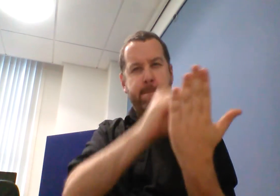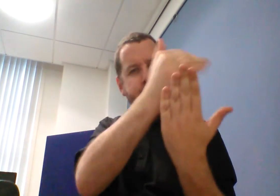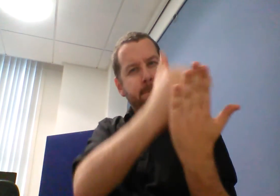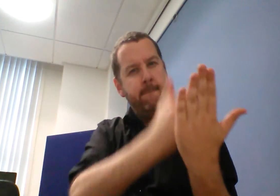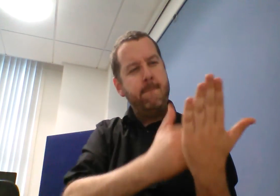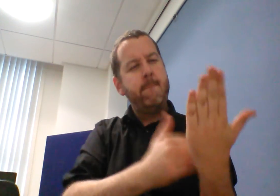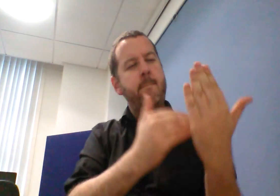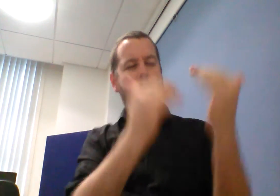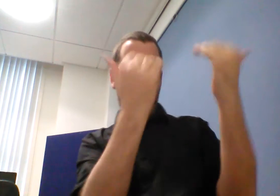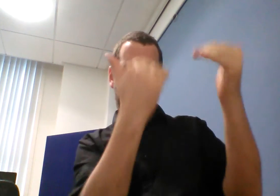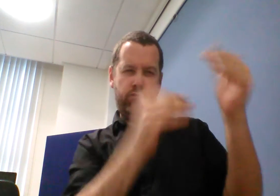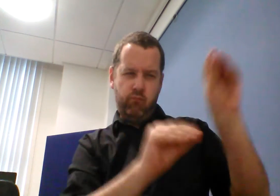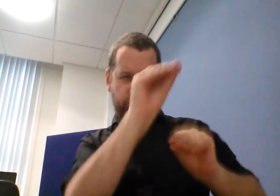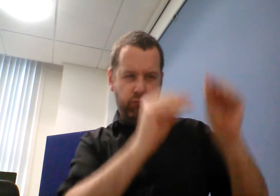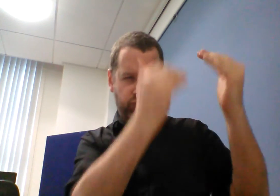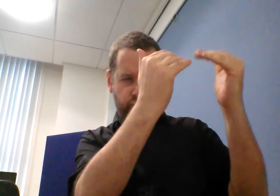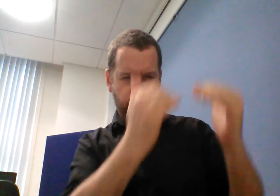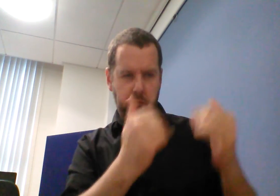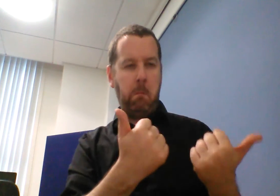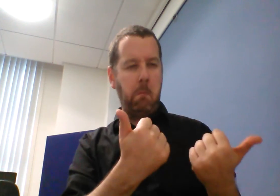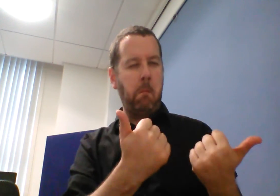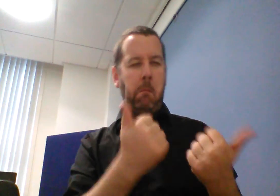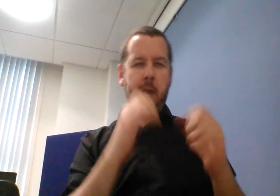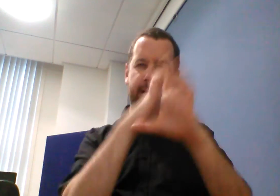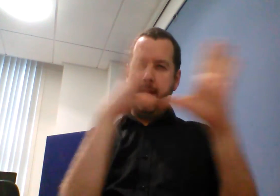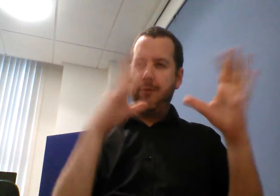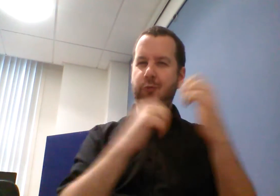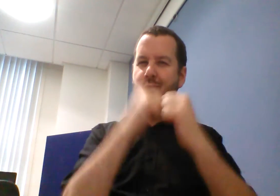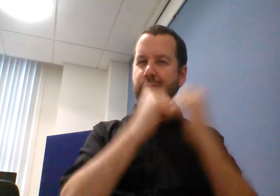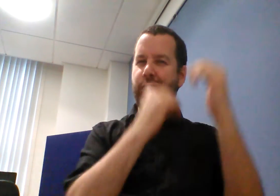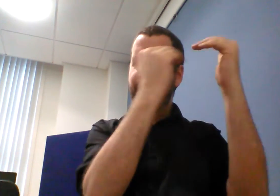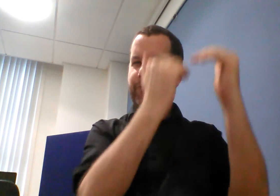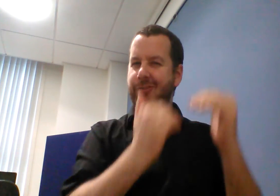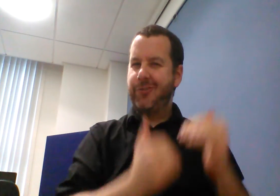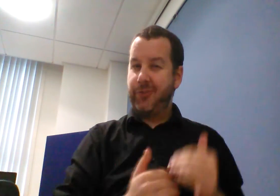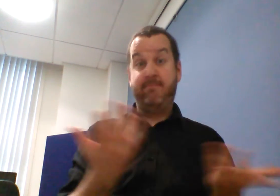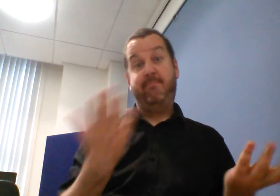that can often be jumbled, and puts a clear shape on them.